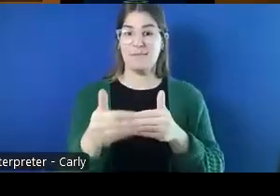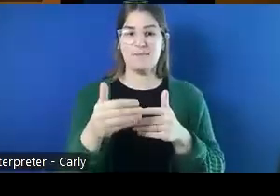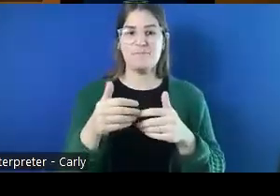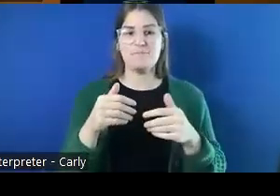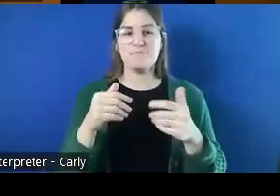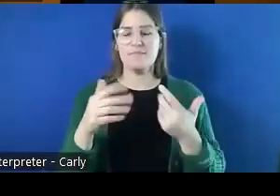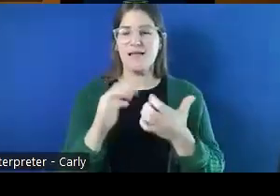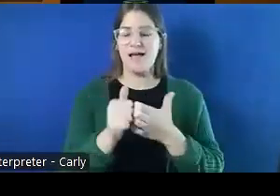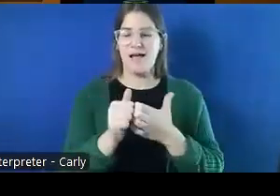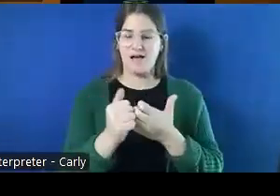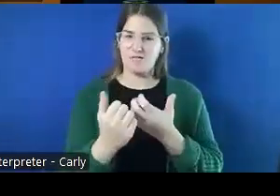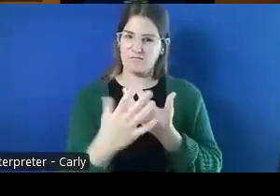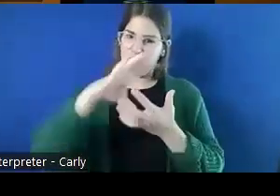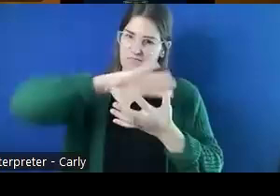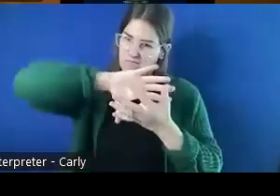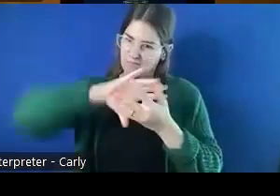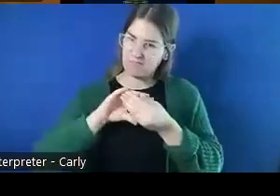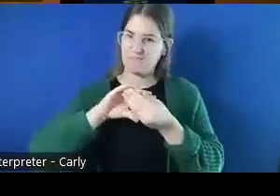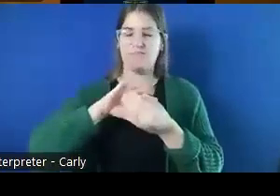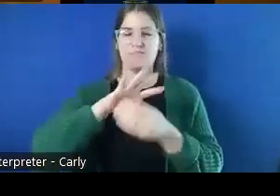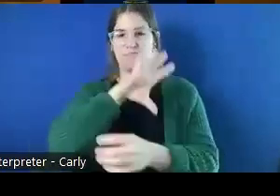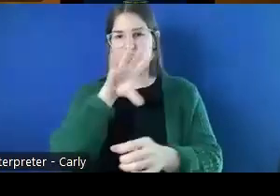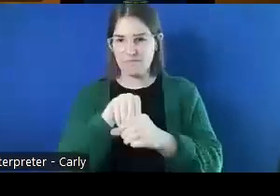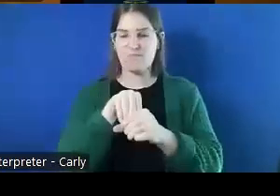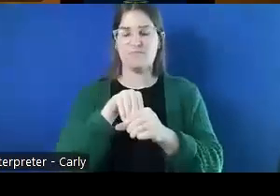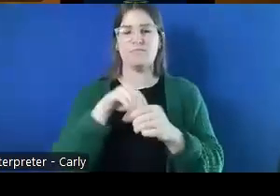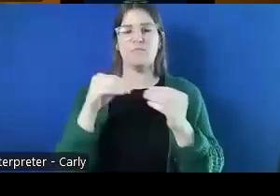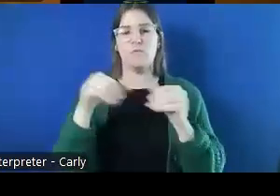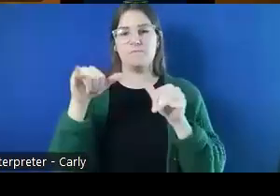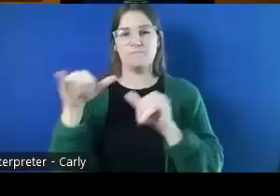we have a little bit more of a standardized um idea of what they look like in clinical